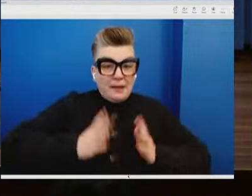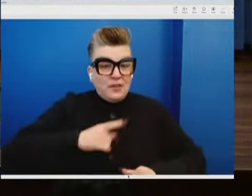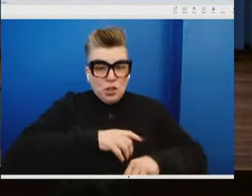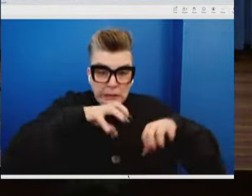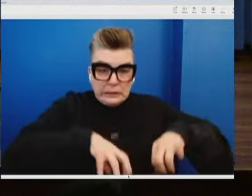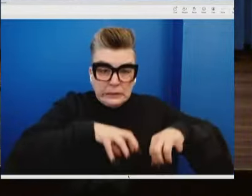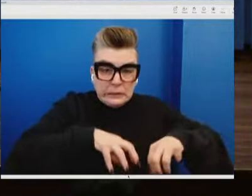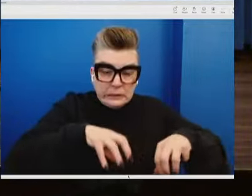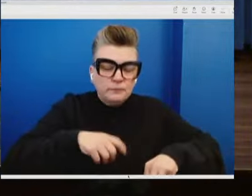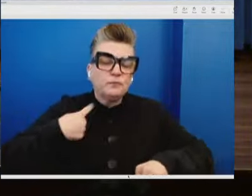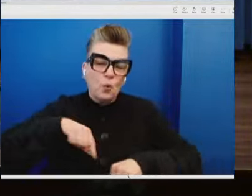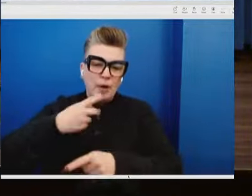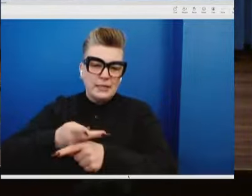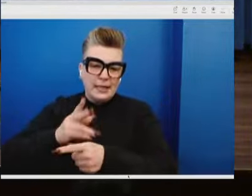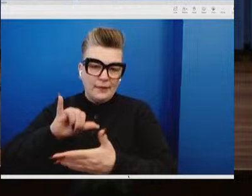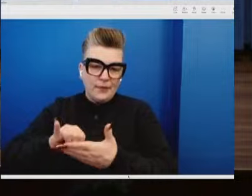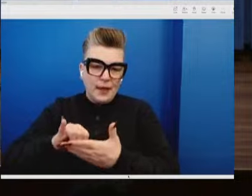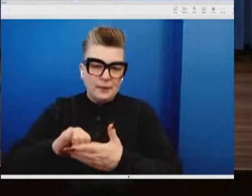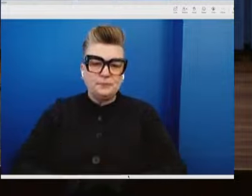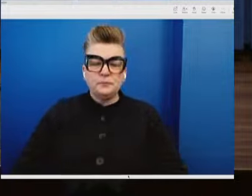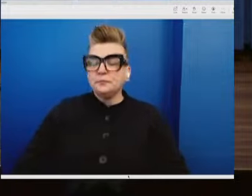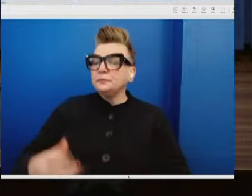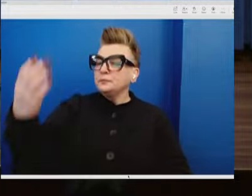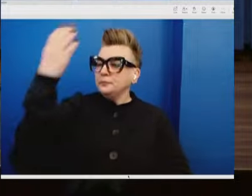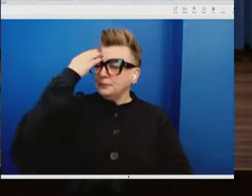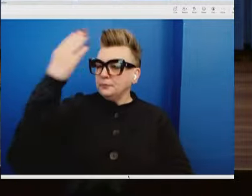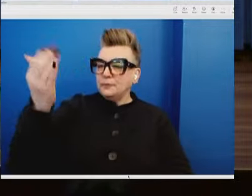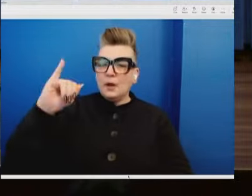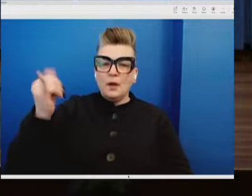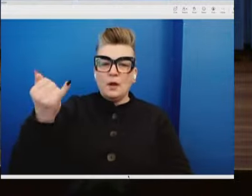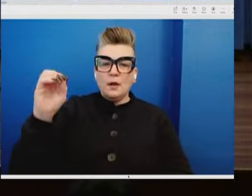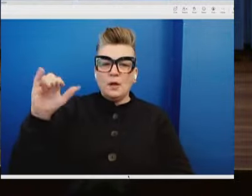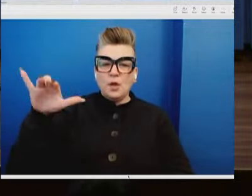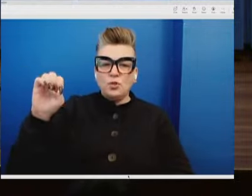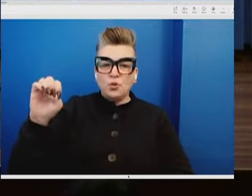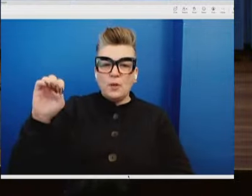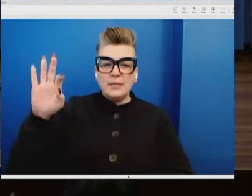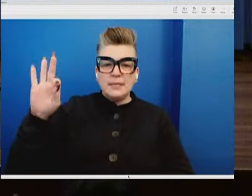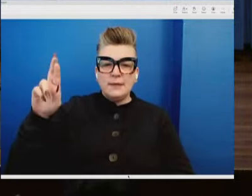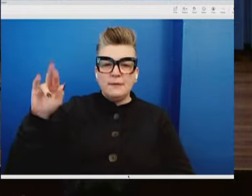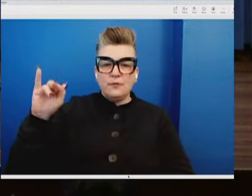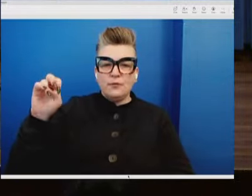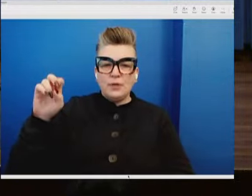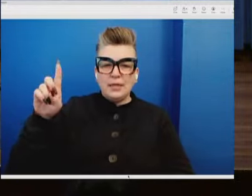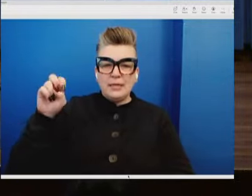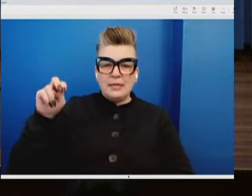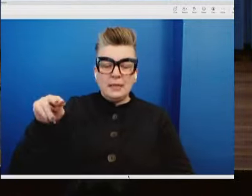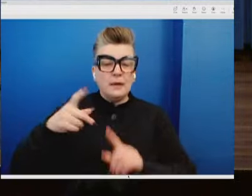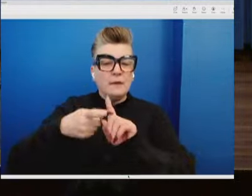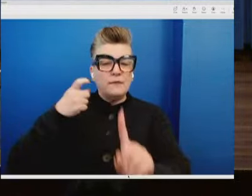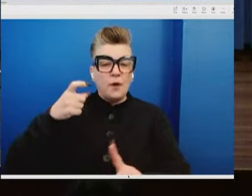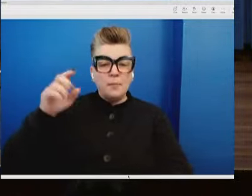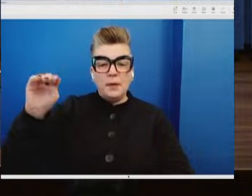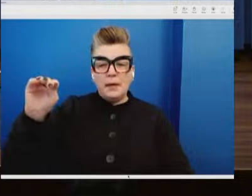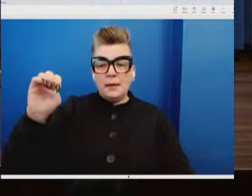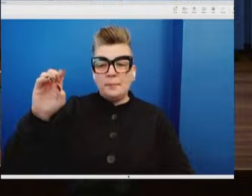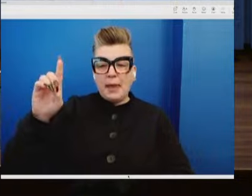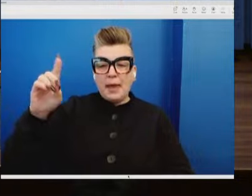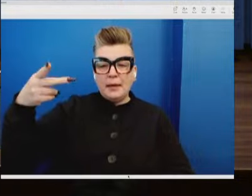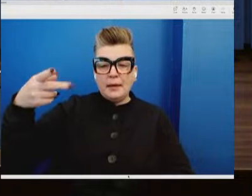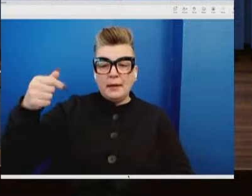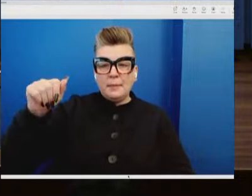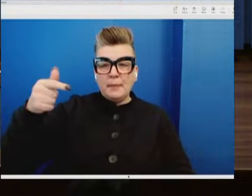Hi, Joyce Frieden from MedPage Today. Thanks for having this. First, I want to ask about the 600